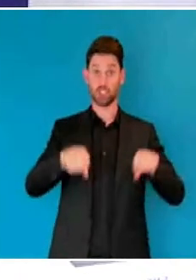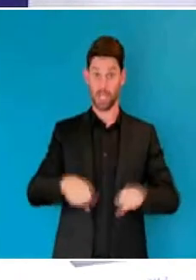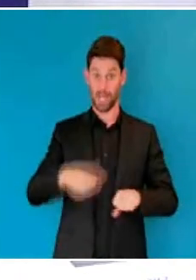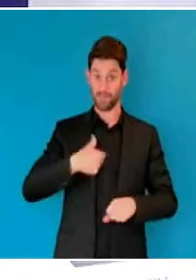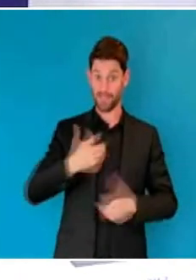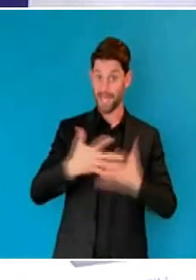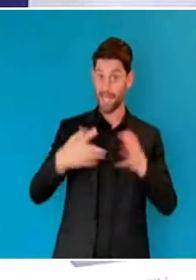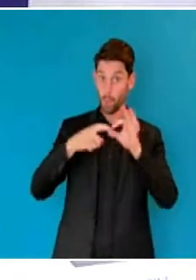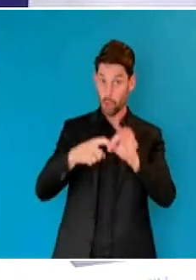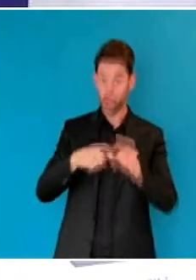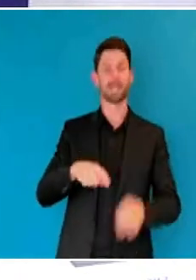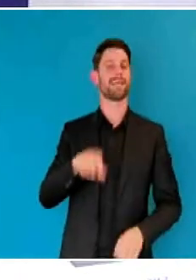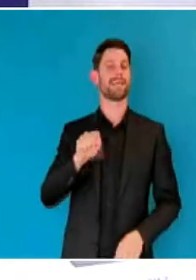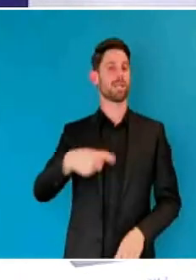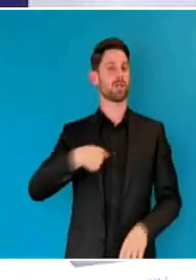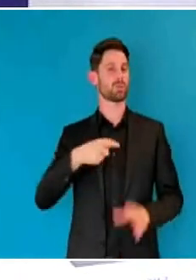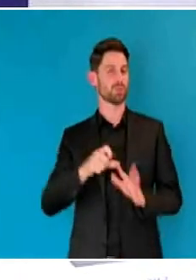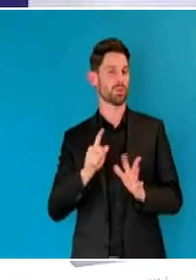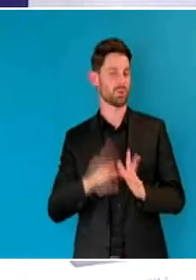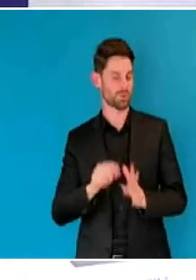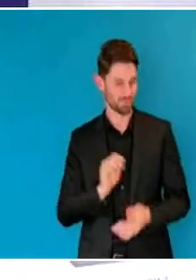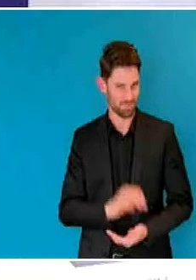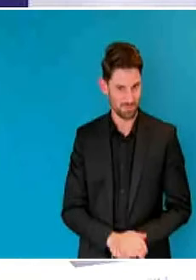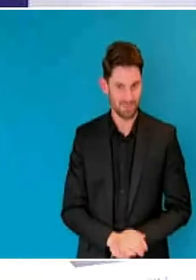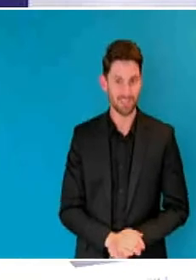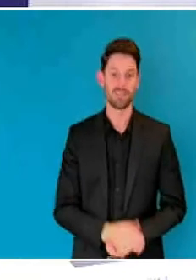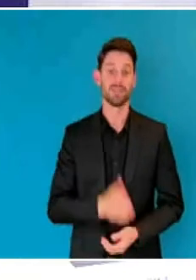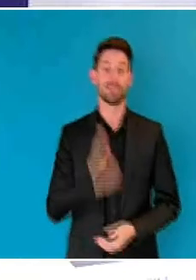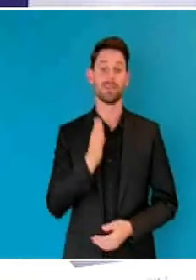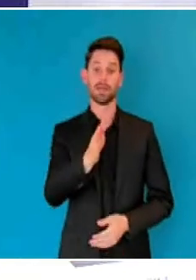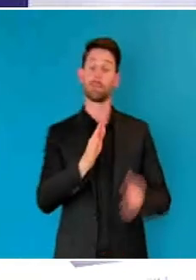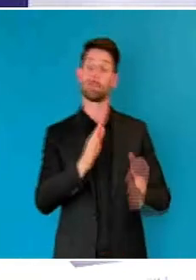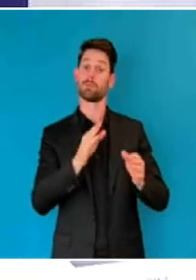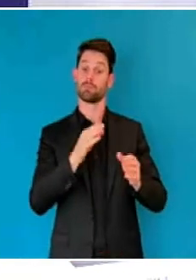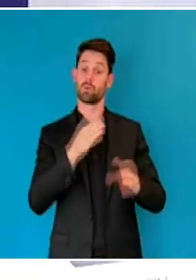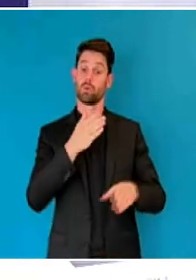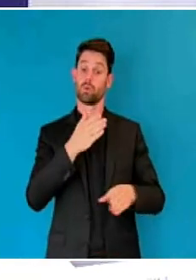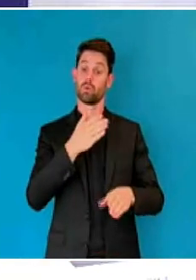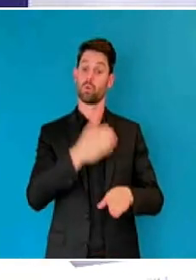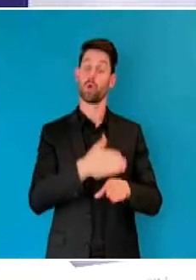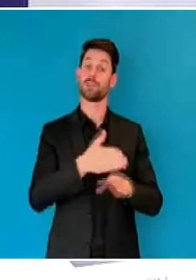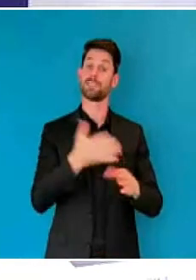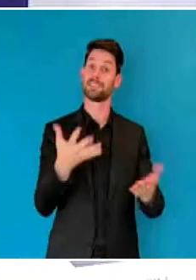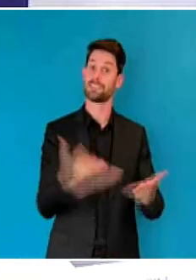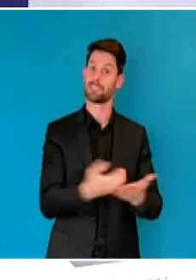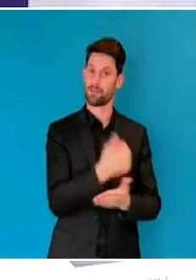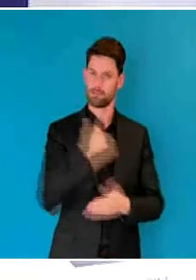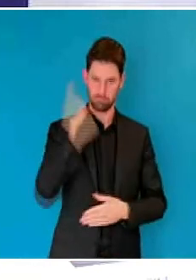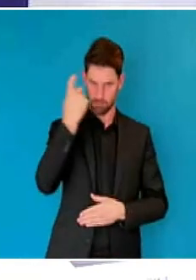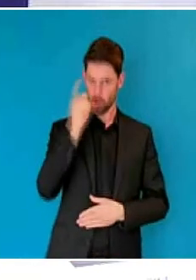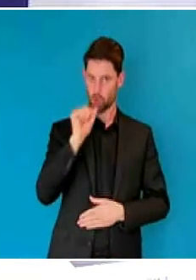yes, he does. So, Mr Radford, what is the relationship between WorkSafe Victoria and